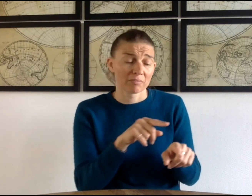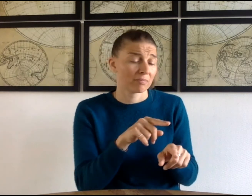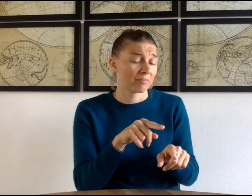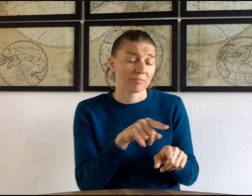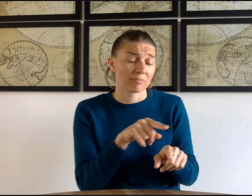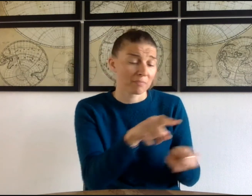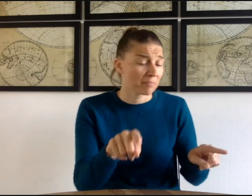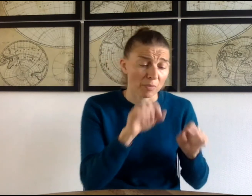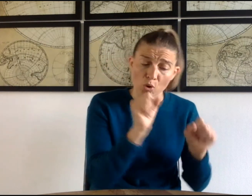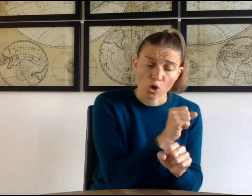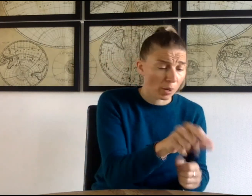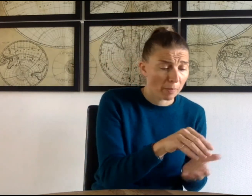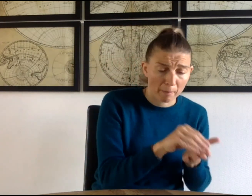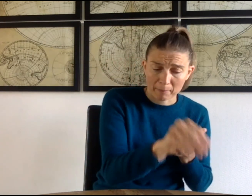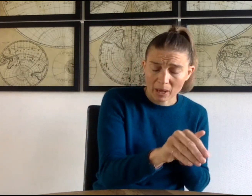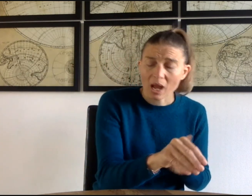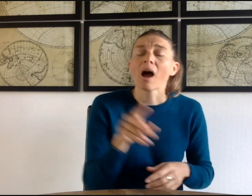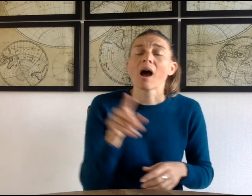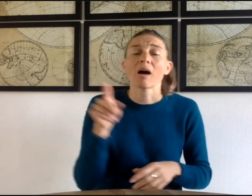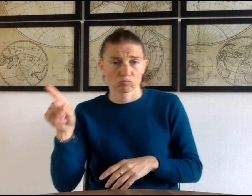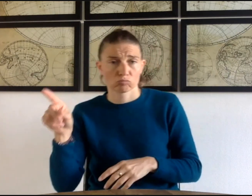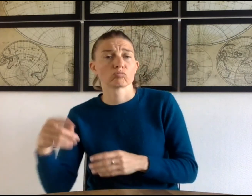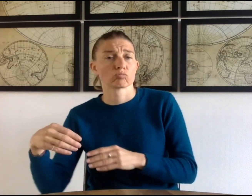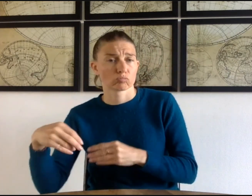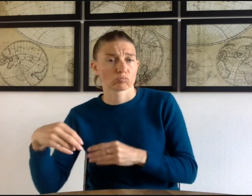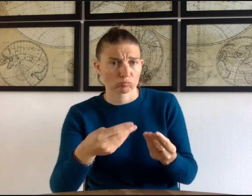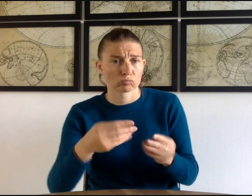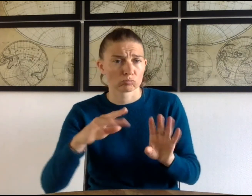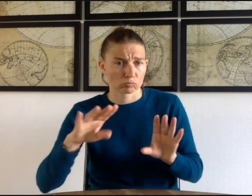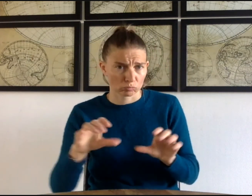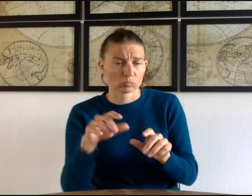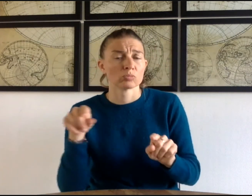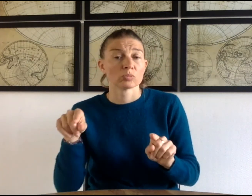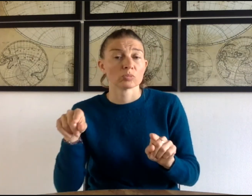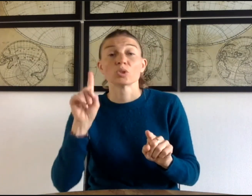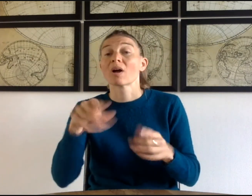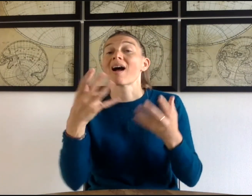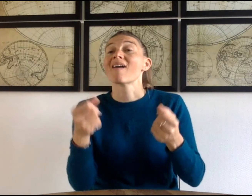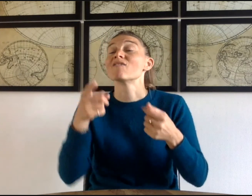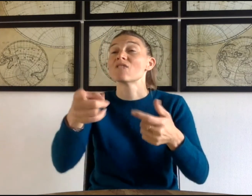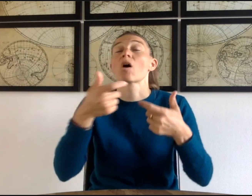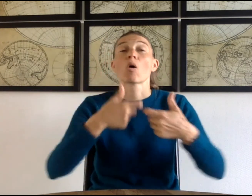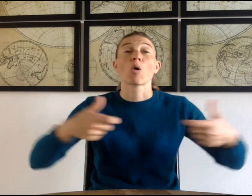He was involved in other activities, in conferences to raising awareness,